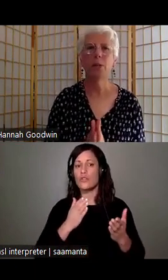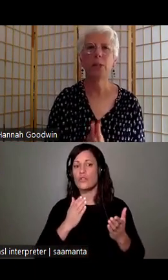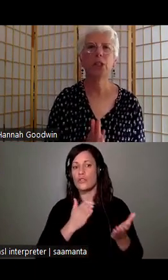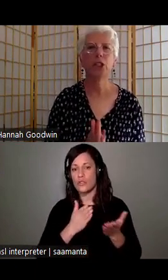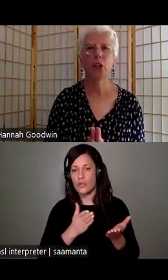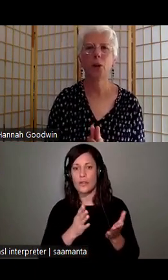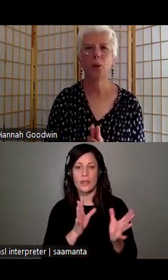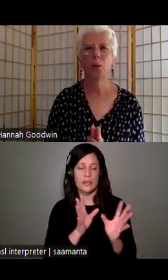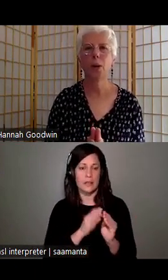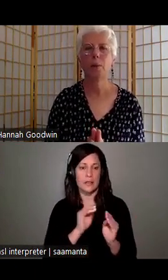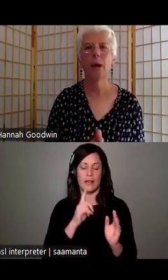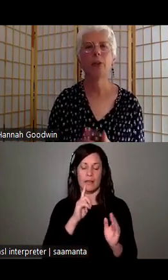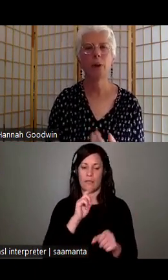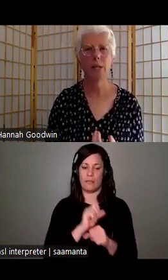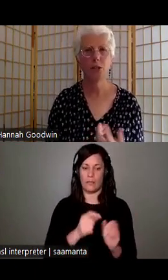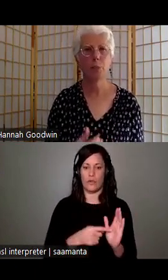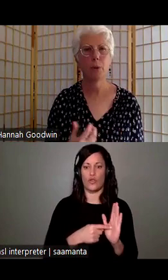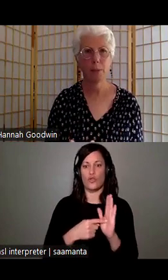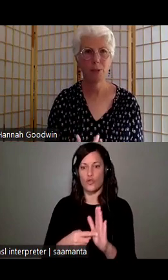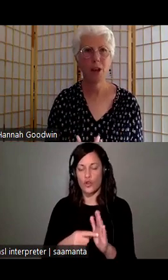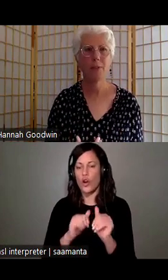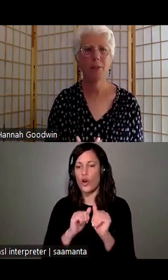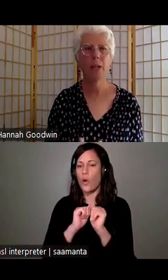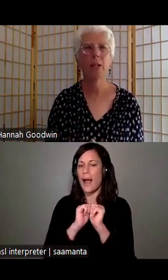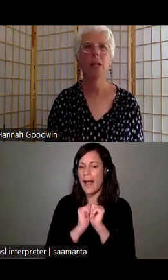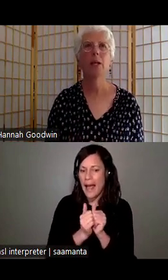that really show pathways to problem solving,